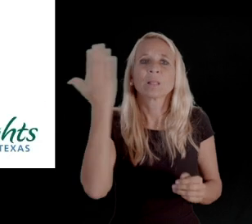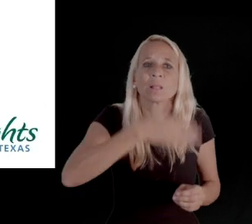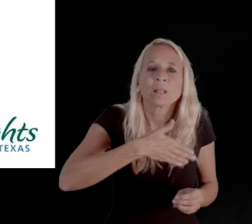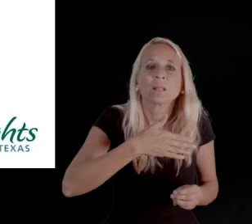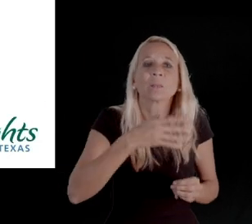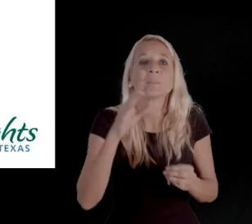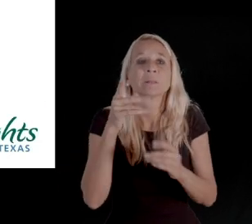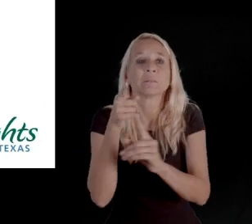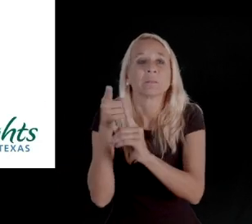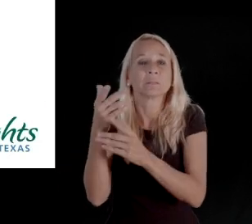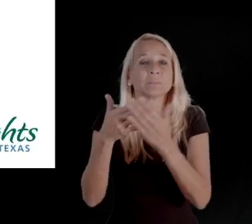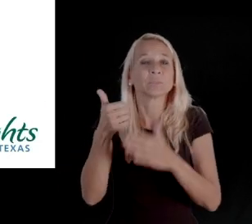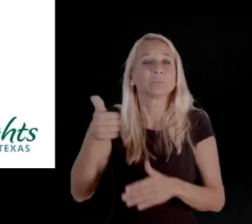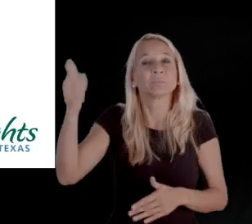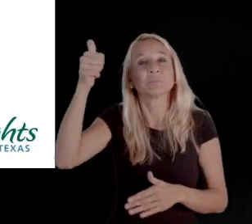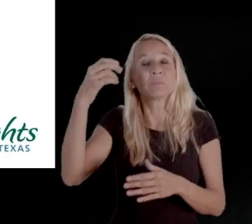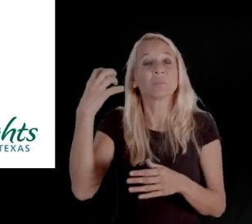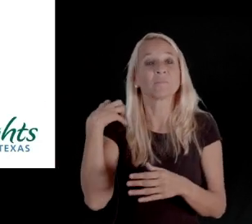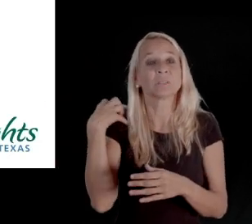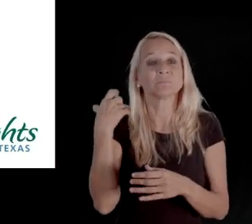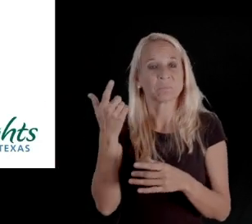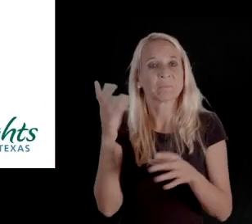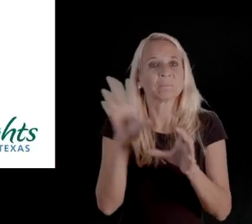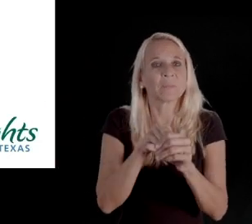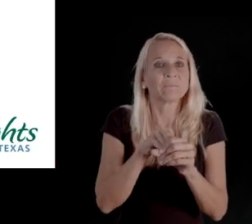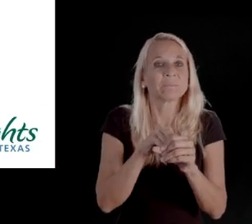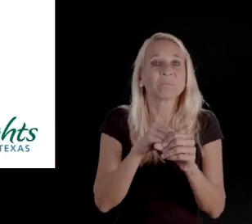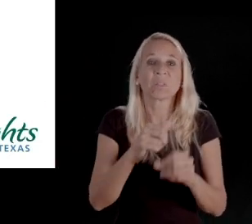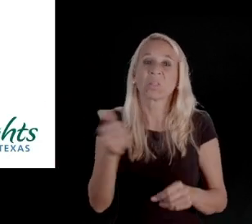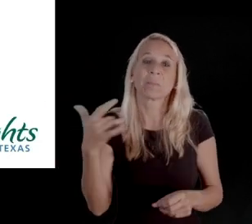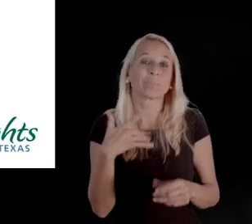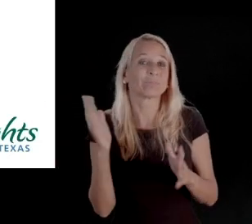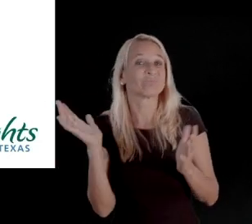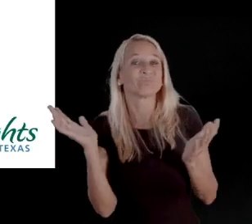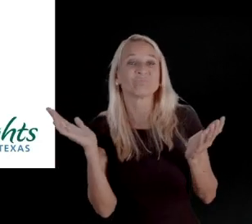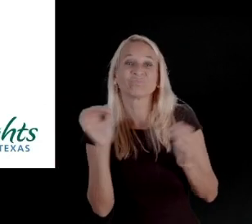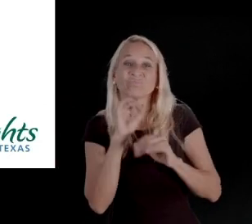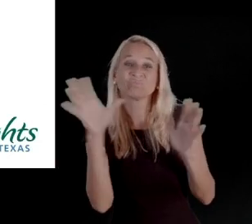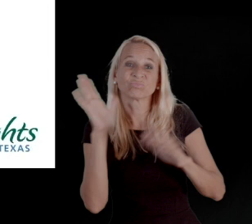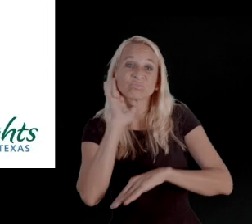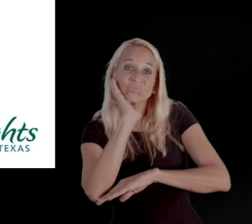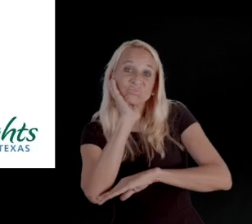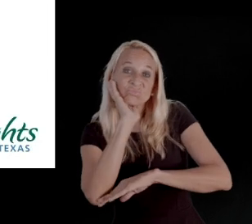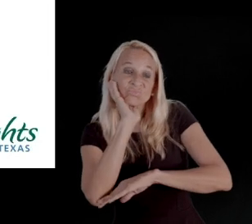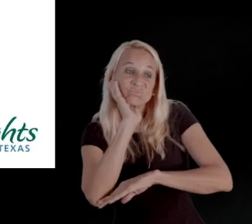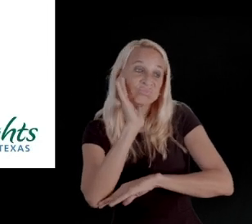but certain hearing officers get more involved. Others don't, they just do their job and listen to both sides,